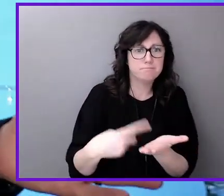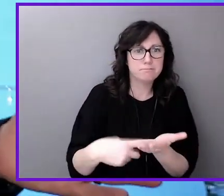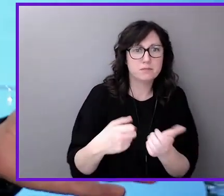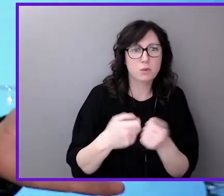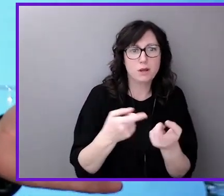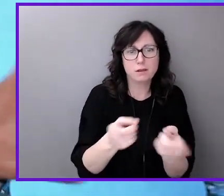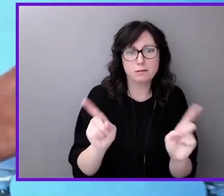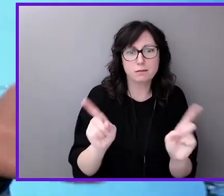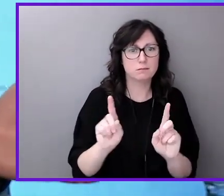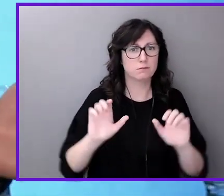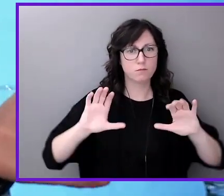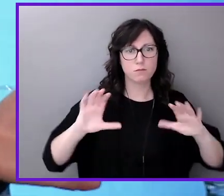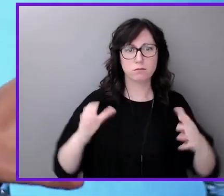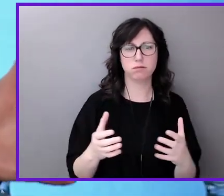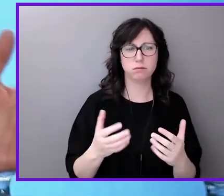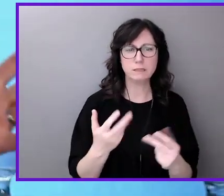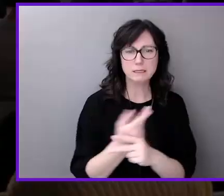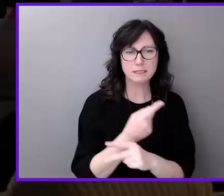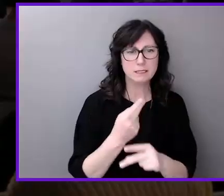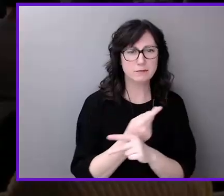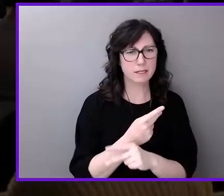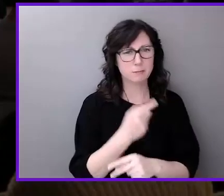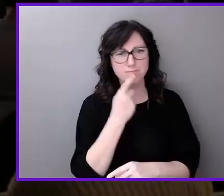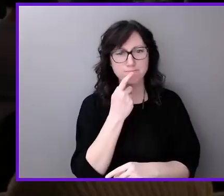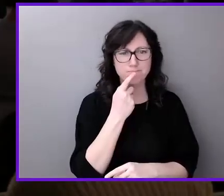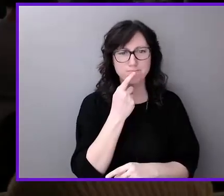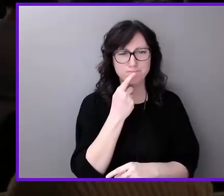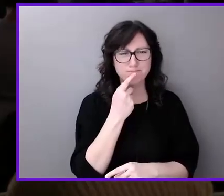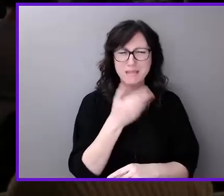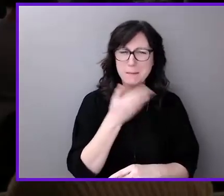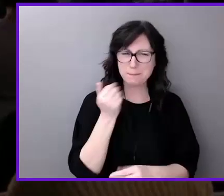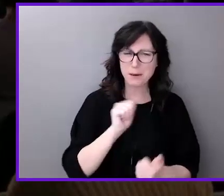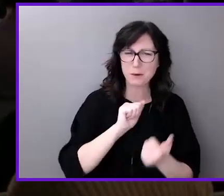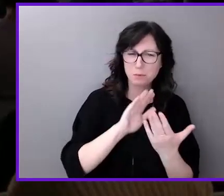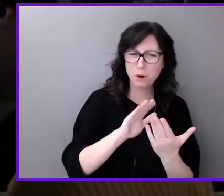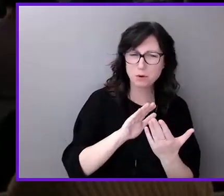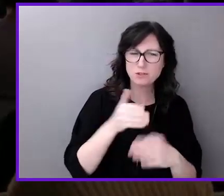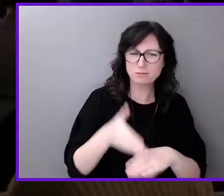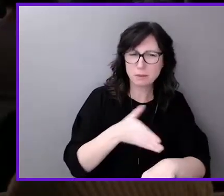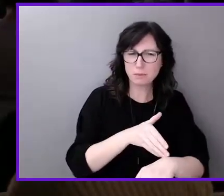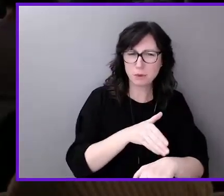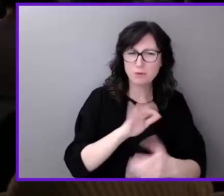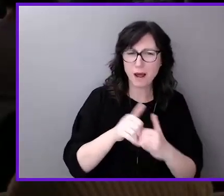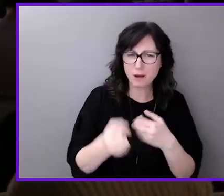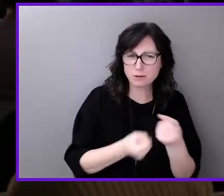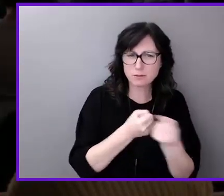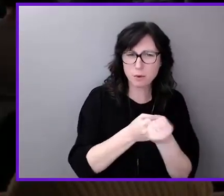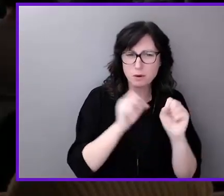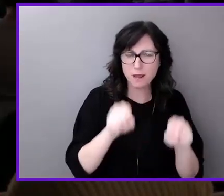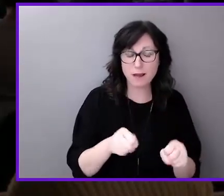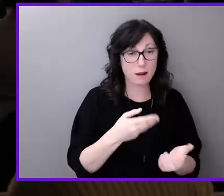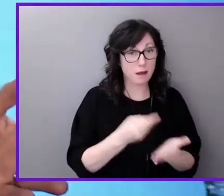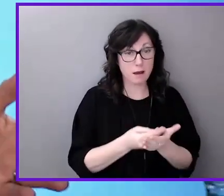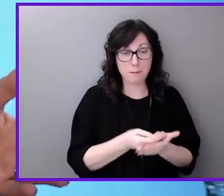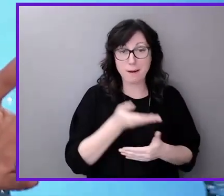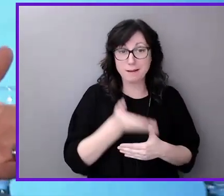to figure out: is there a better way to serve you and support you? But the money is there, the commitment is there.